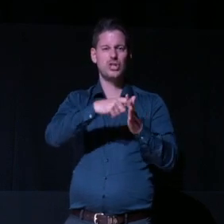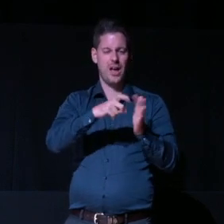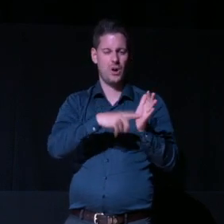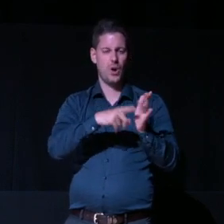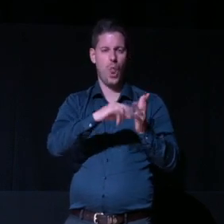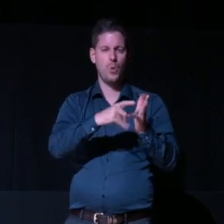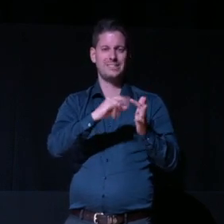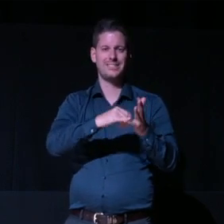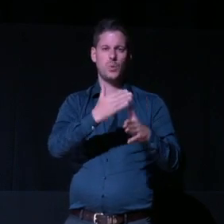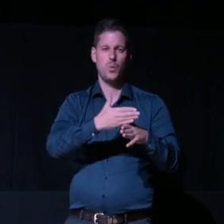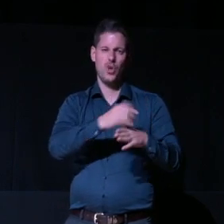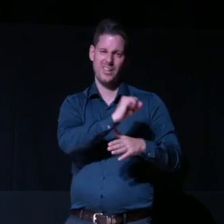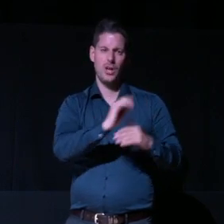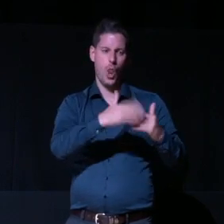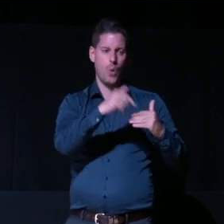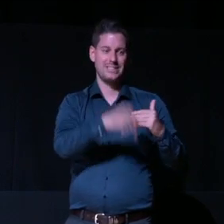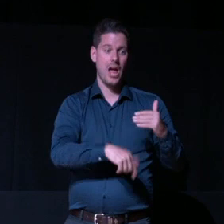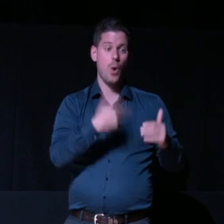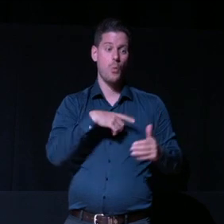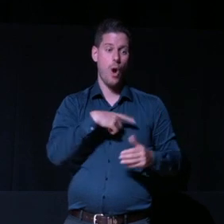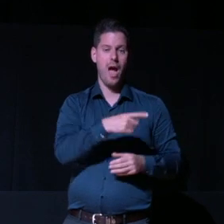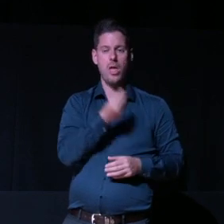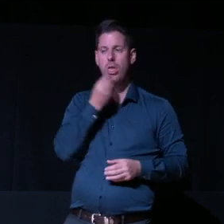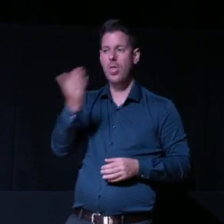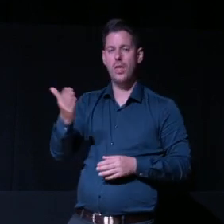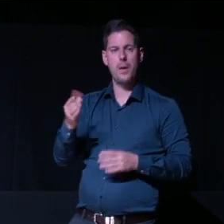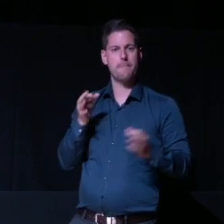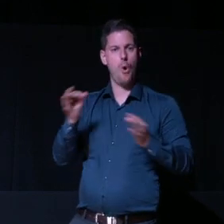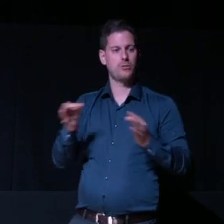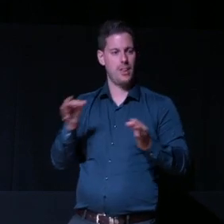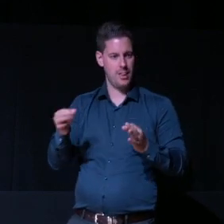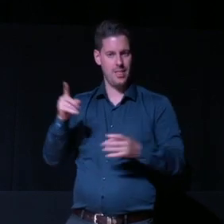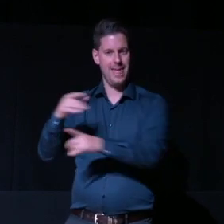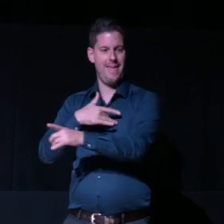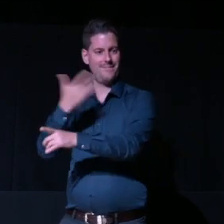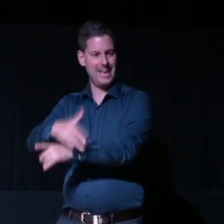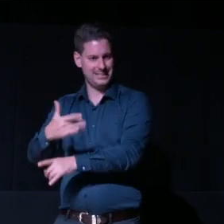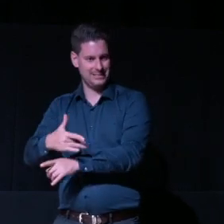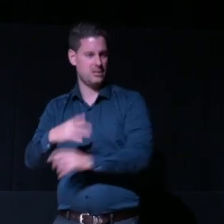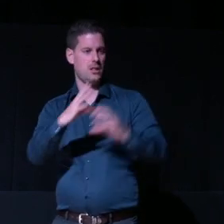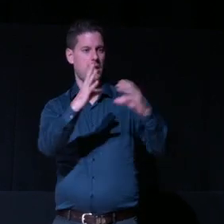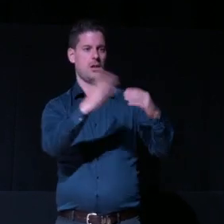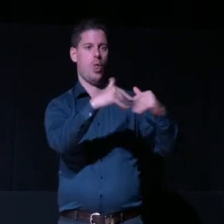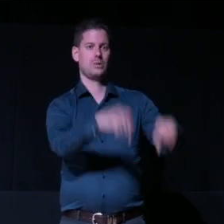ago because he said something to a model and she came forward and she was offended. And I think it was a